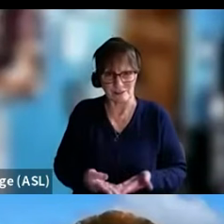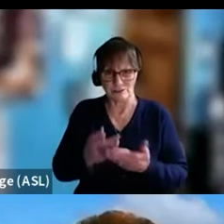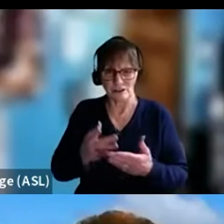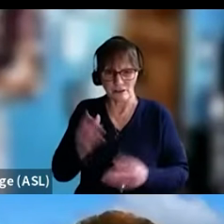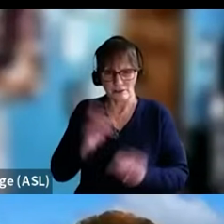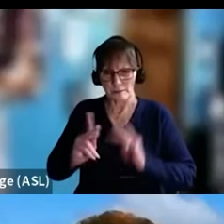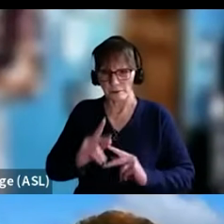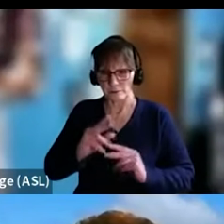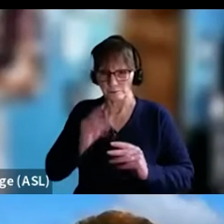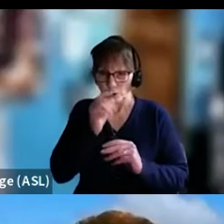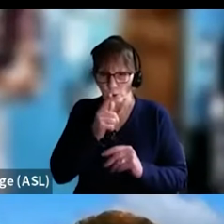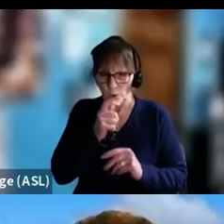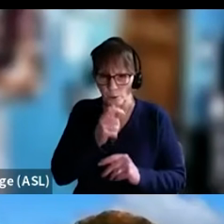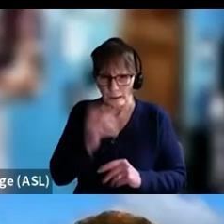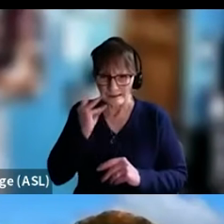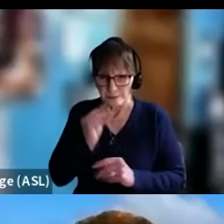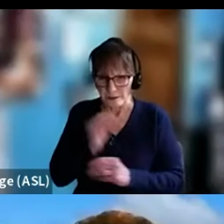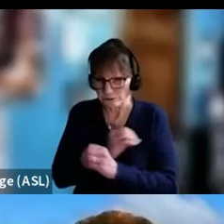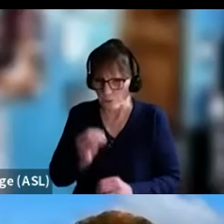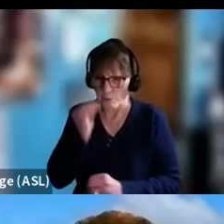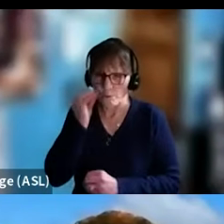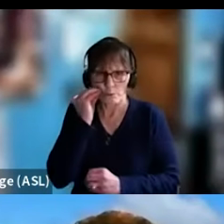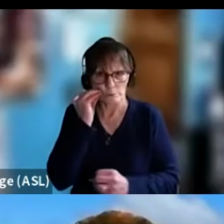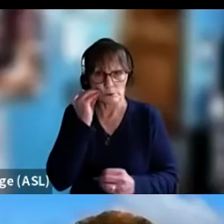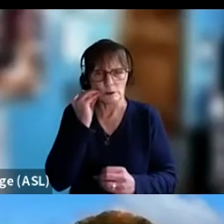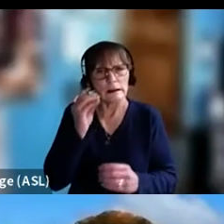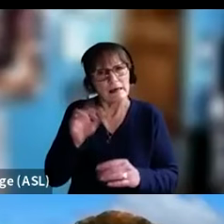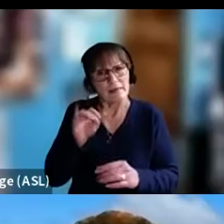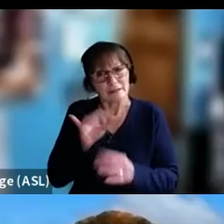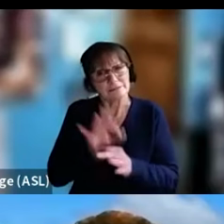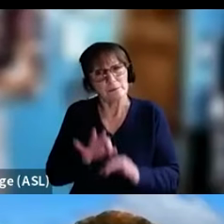So it's, you know, when we think, and even when we think about older adult